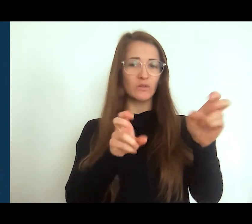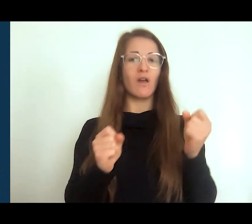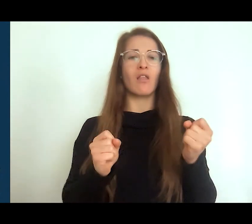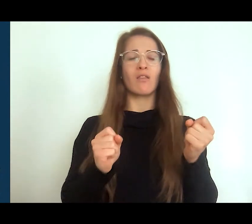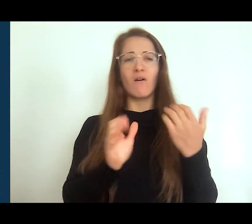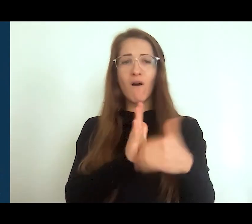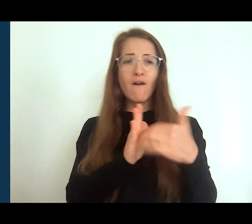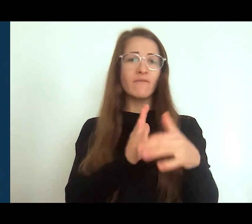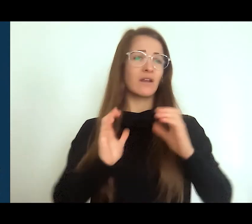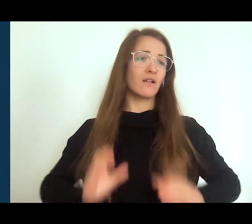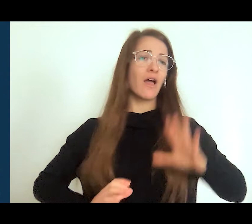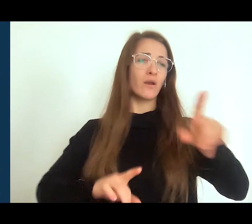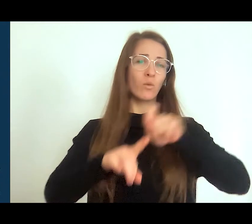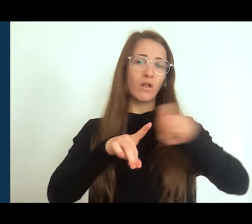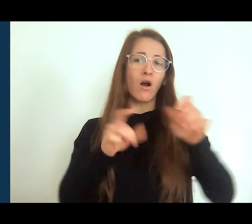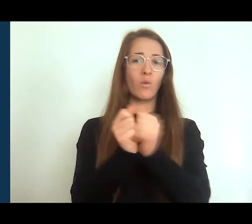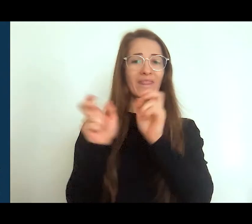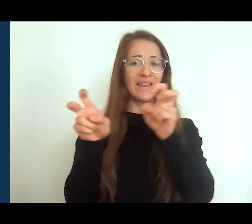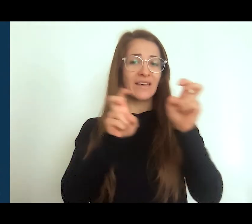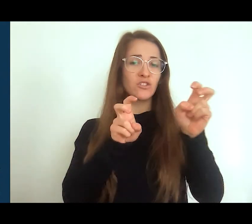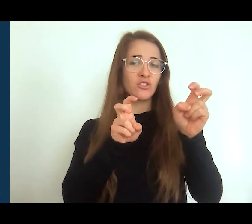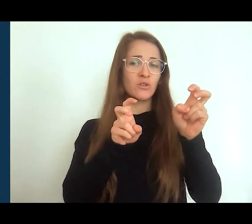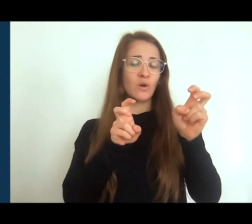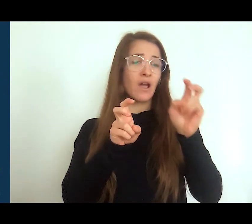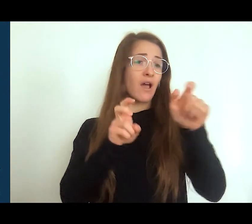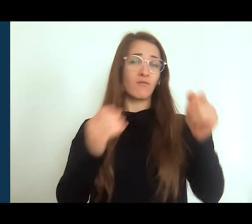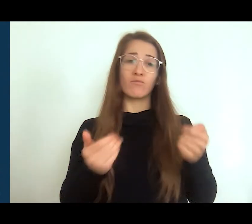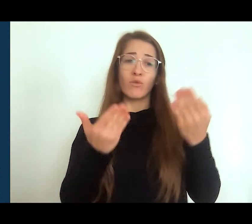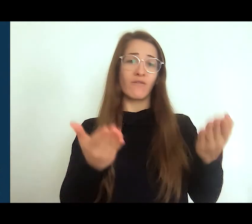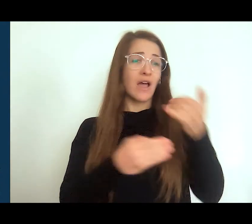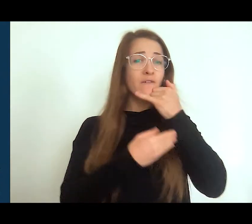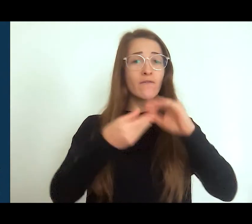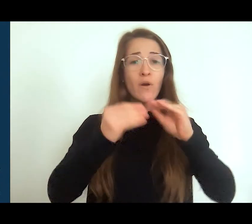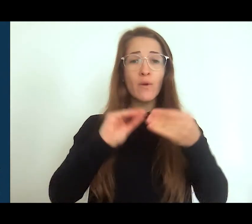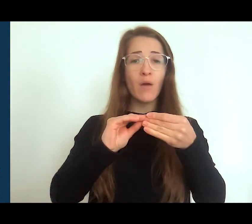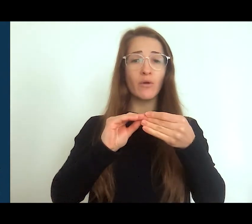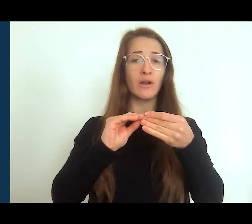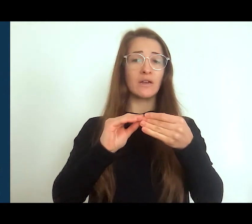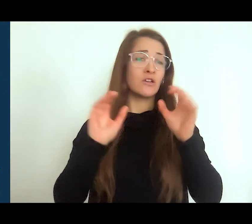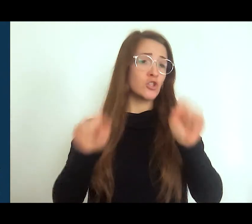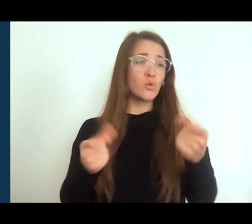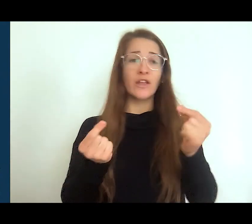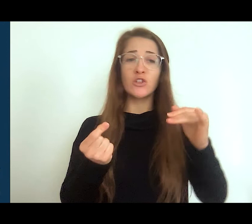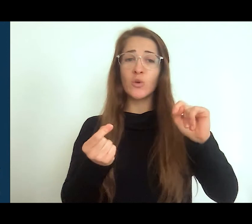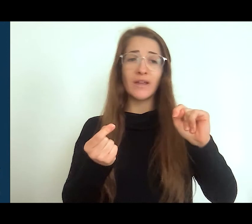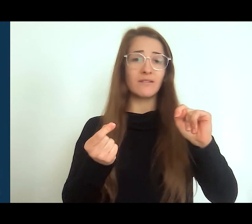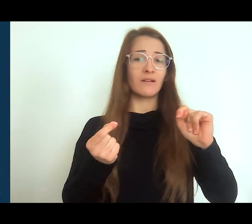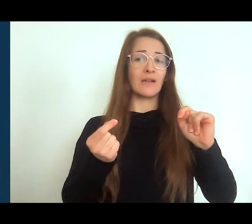TO SOLVE THEIR ISSUES. A LOT OF TIMES A CLIENT CALLS WITH AN ISSUE AND I JUST HAVE TO PROVIDE THEM WITH A PHONE